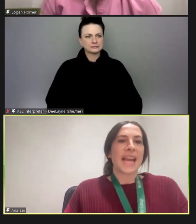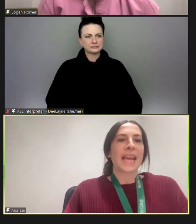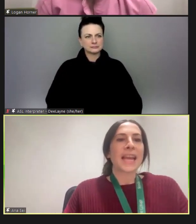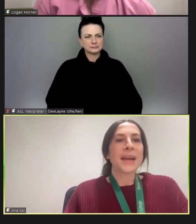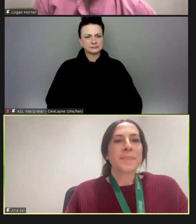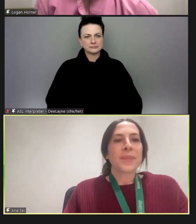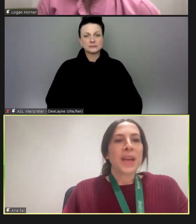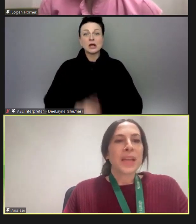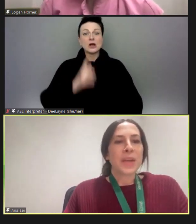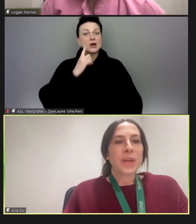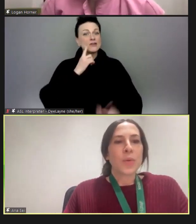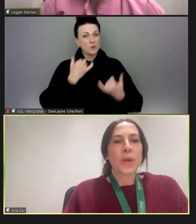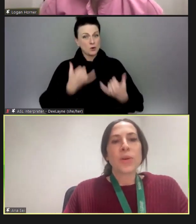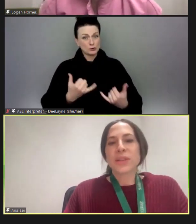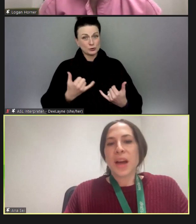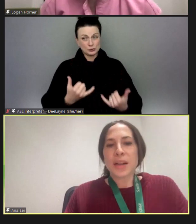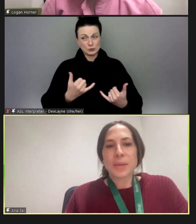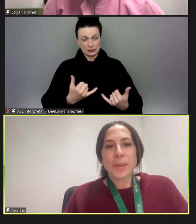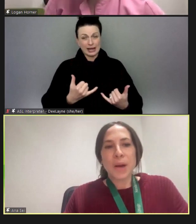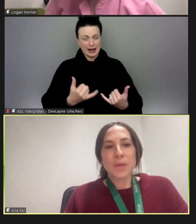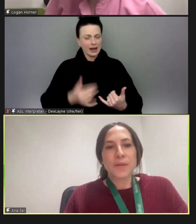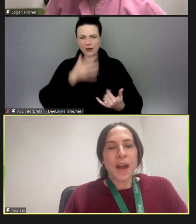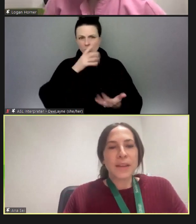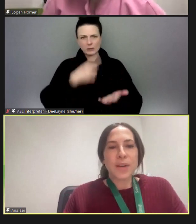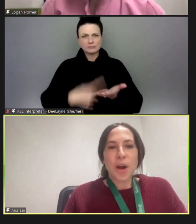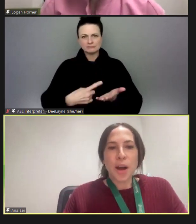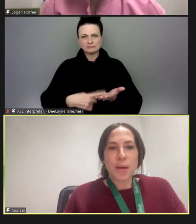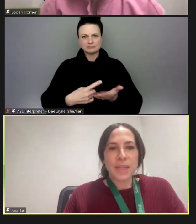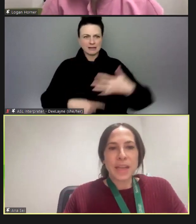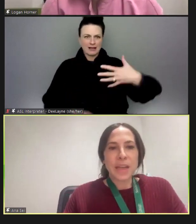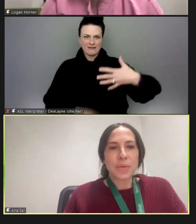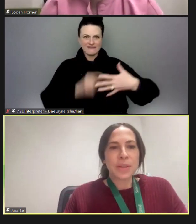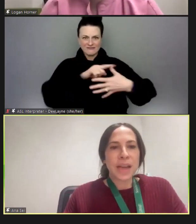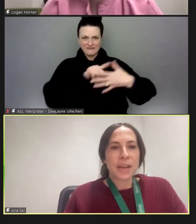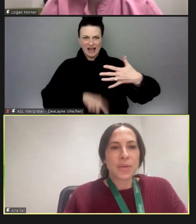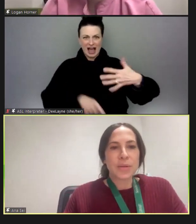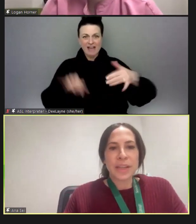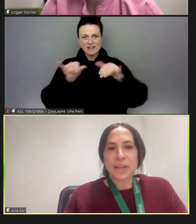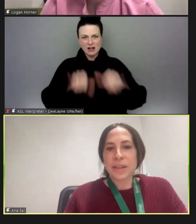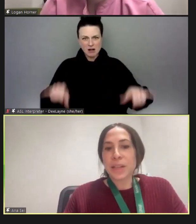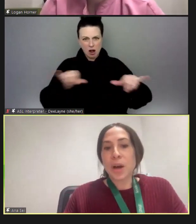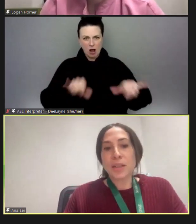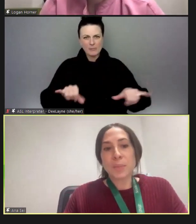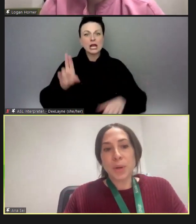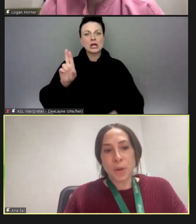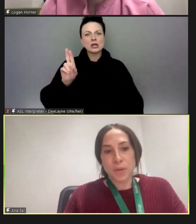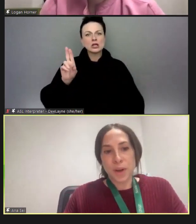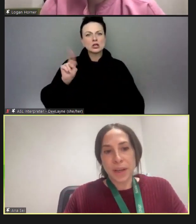today you we will talk about five five